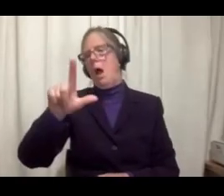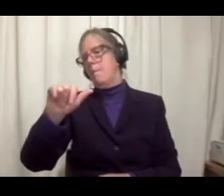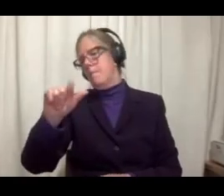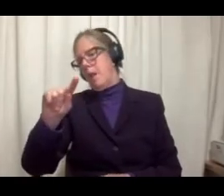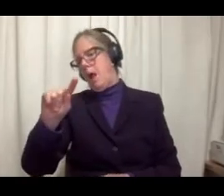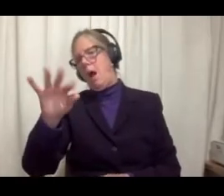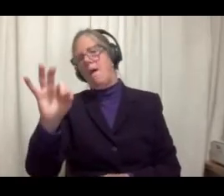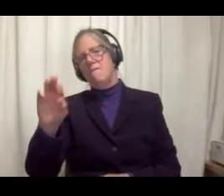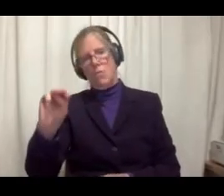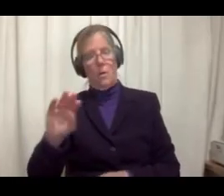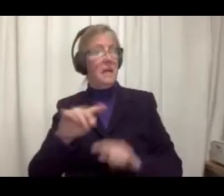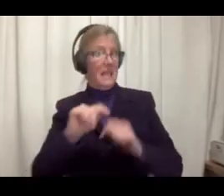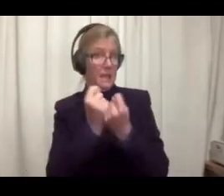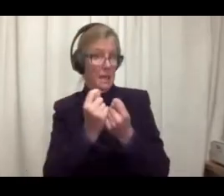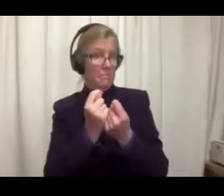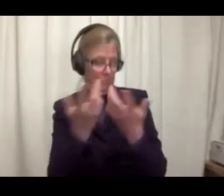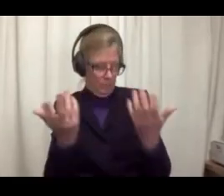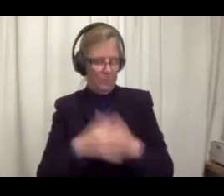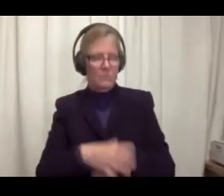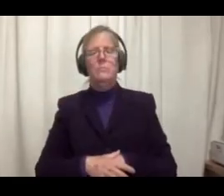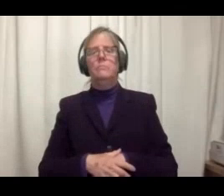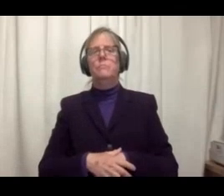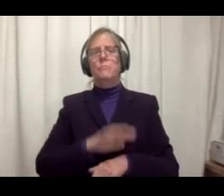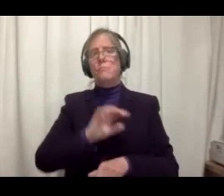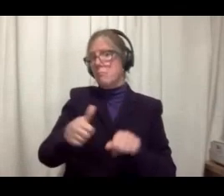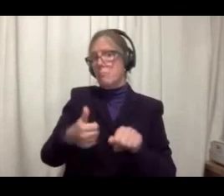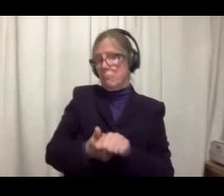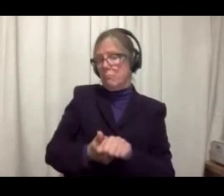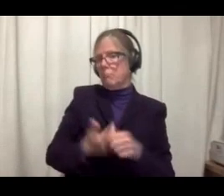Behind the scenes is a responsive group of accessibility specialists,